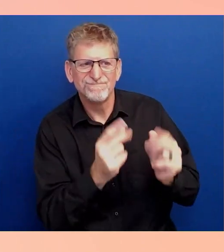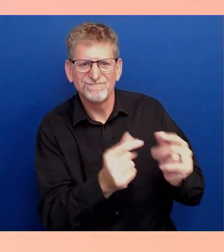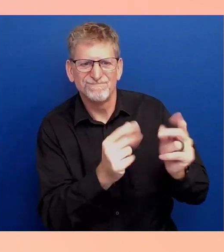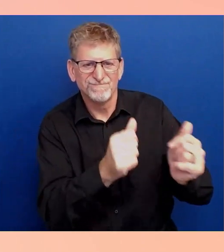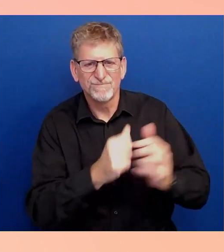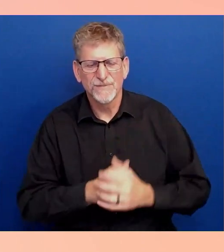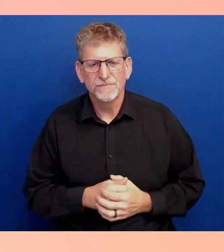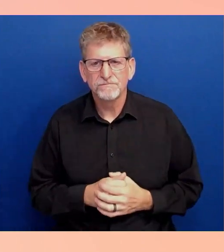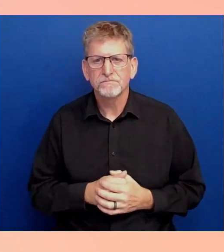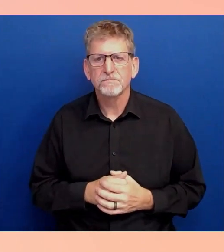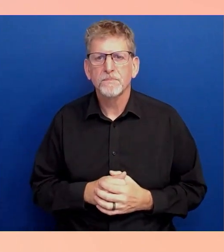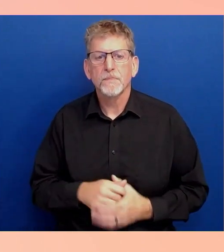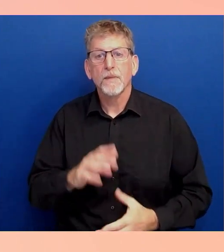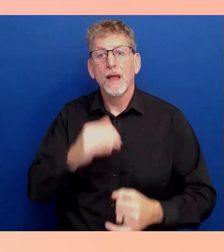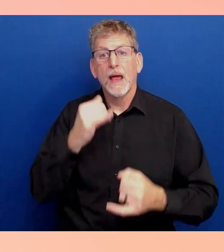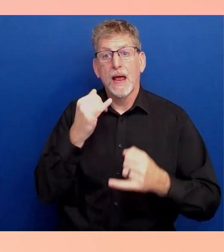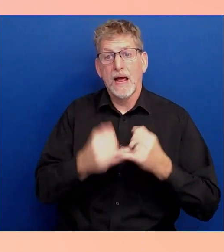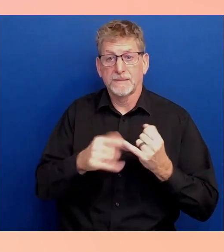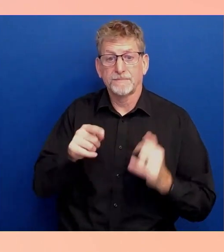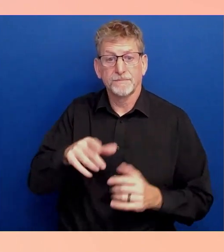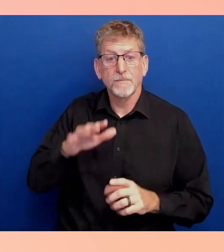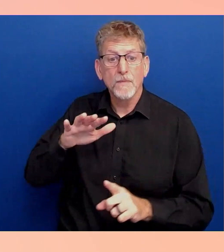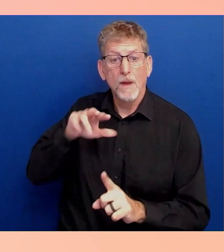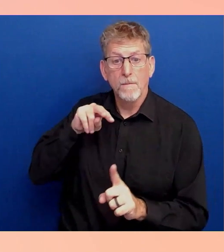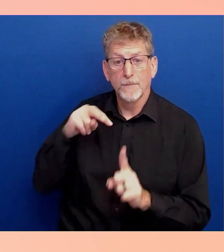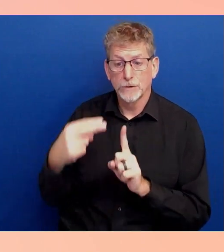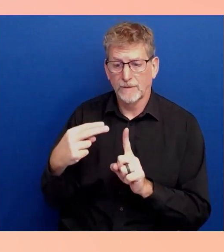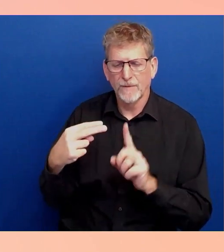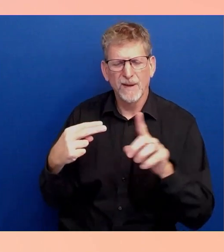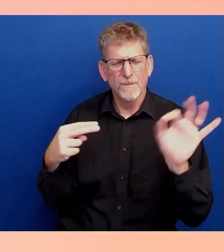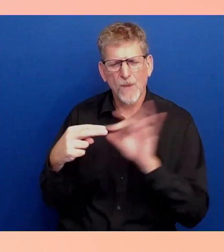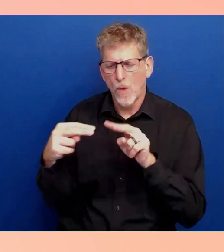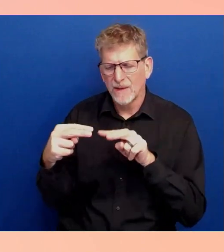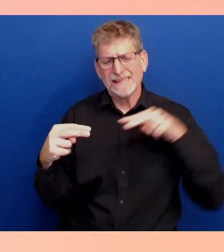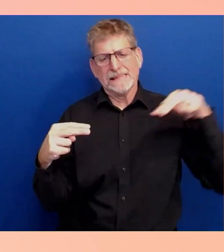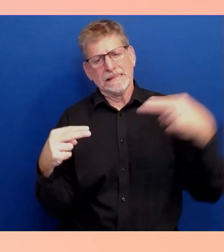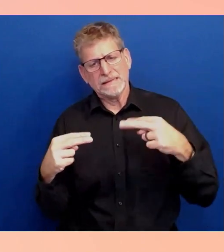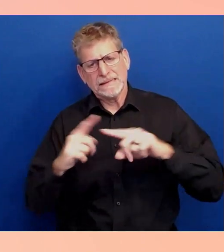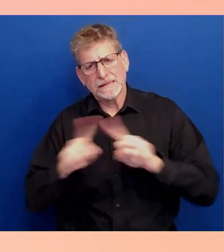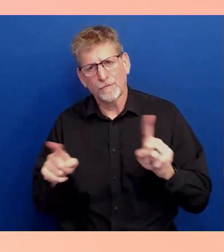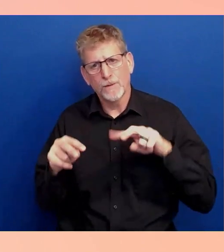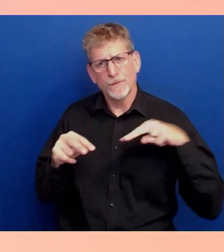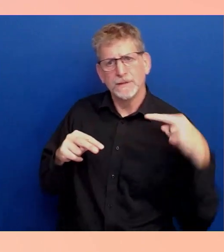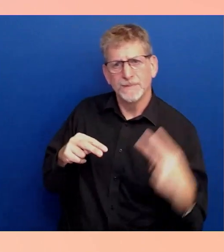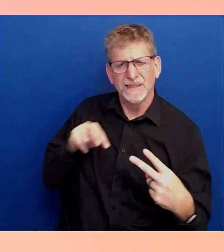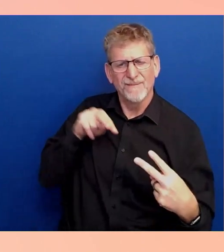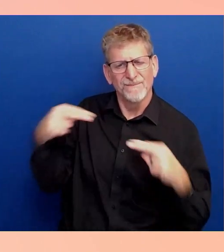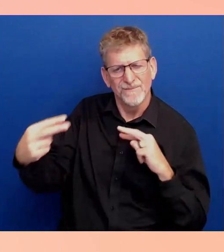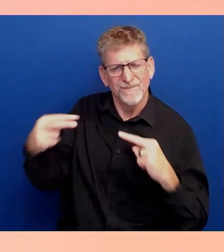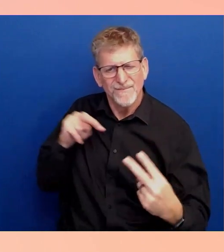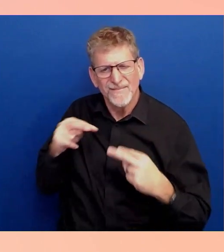This not only means from another person's but from another platform as well. Your product only exists on a web browser,